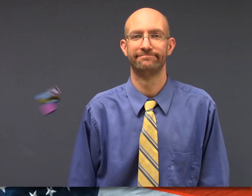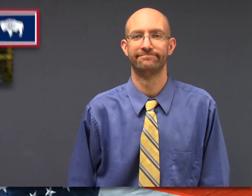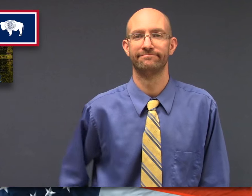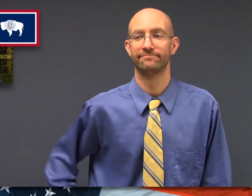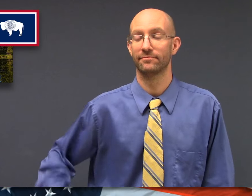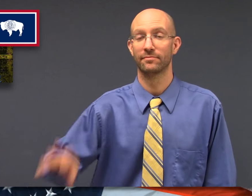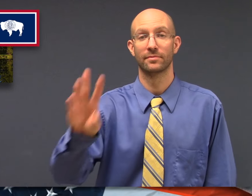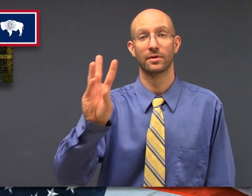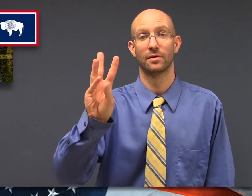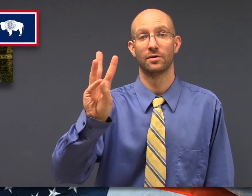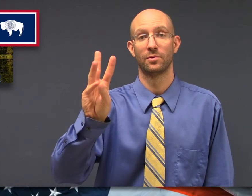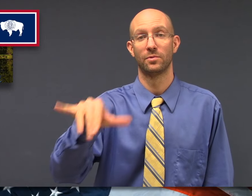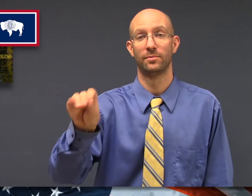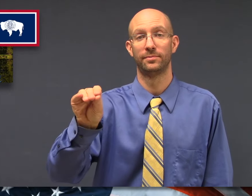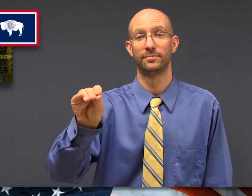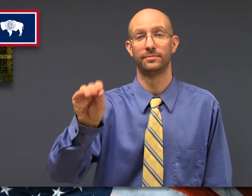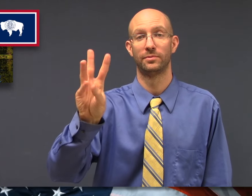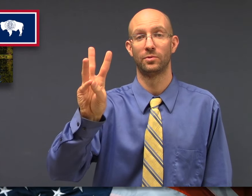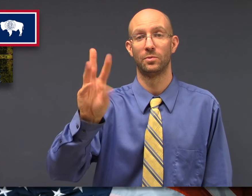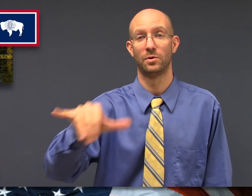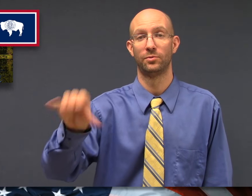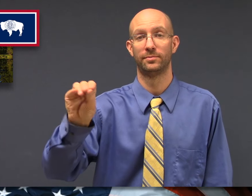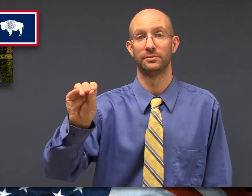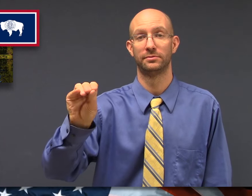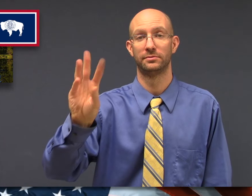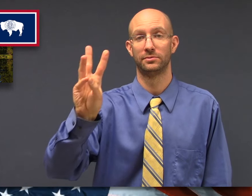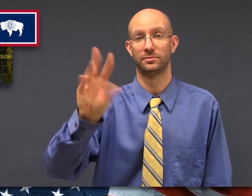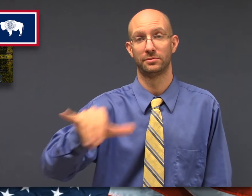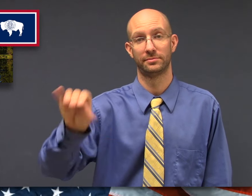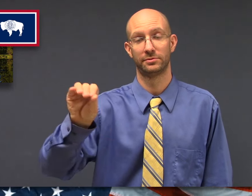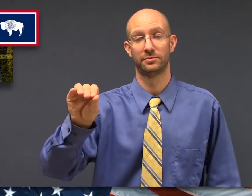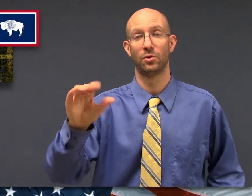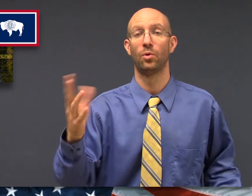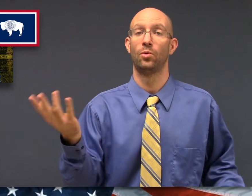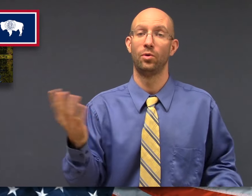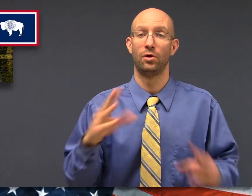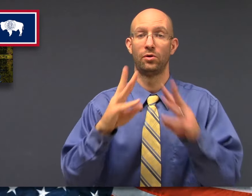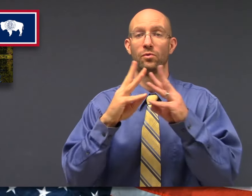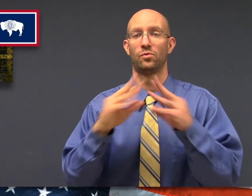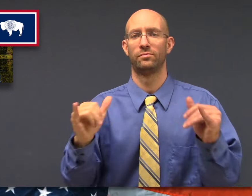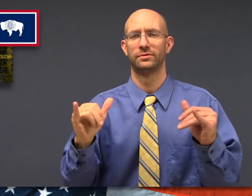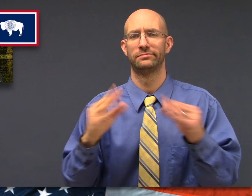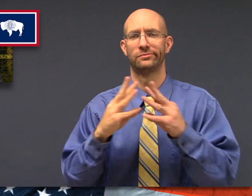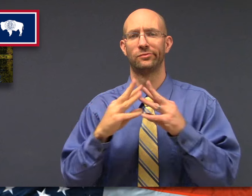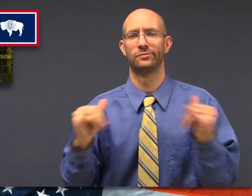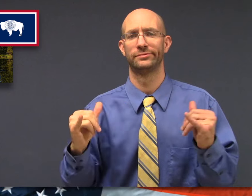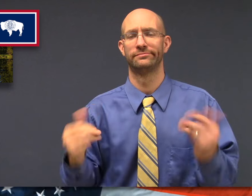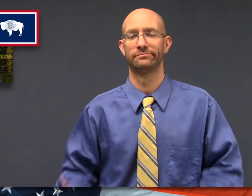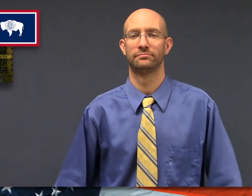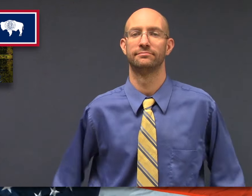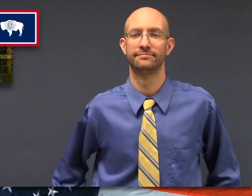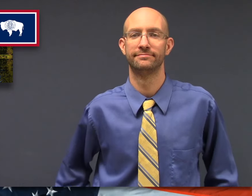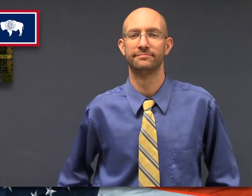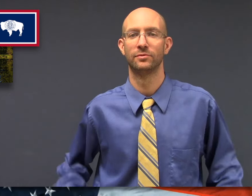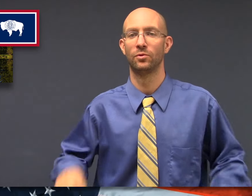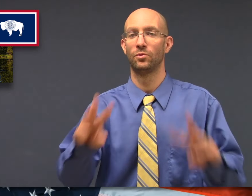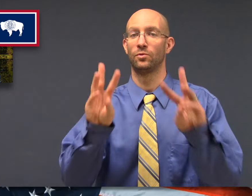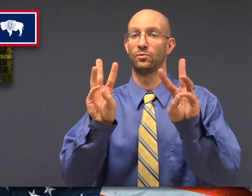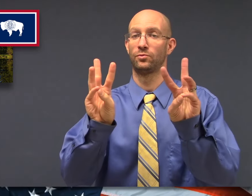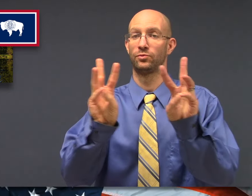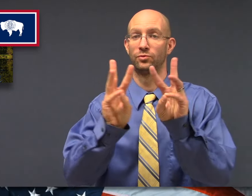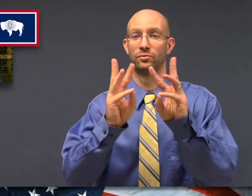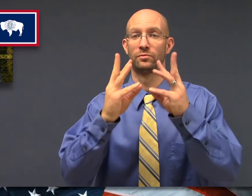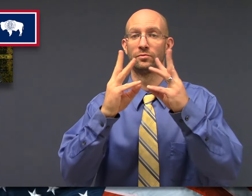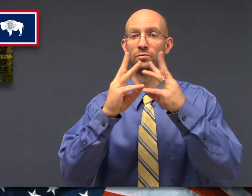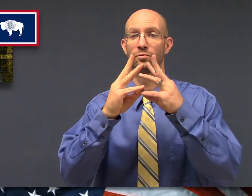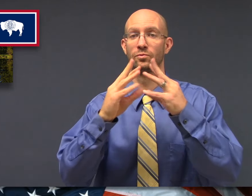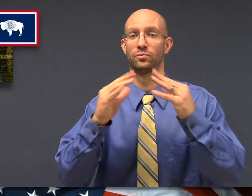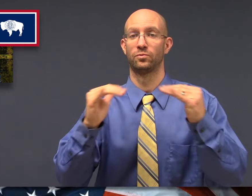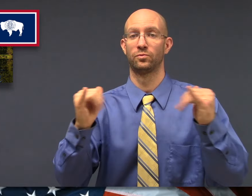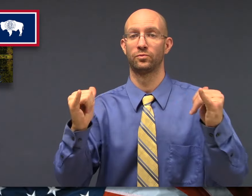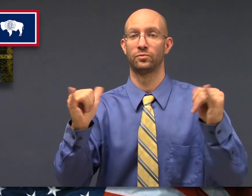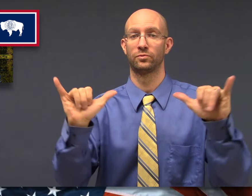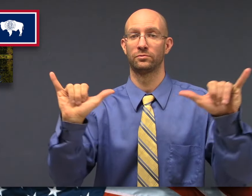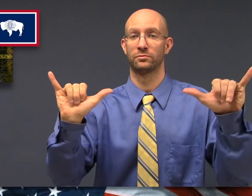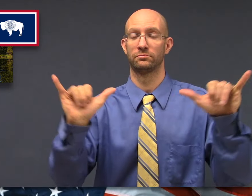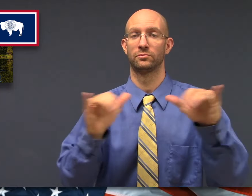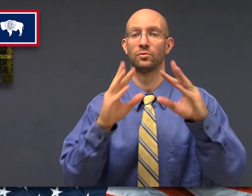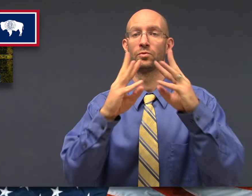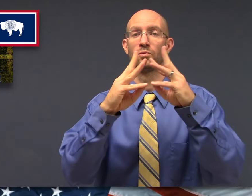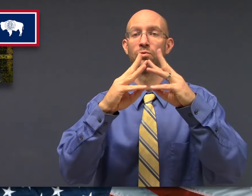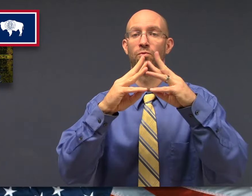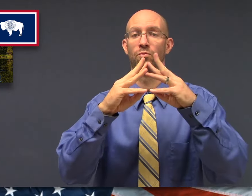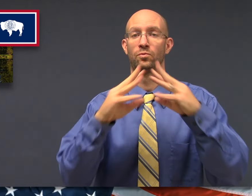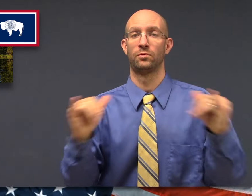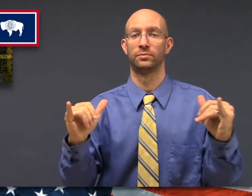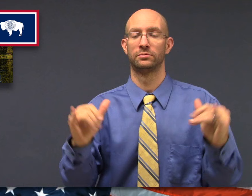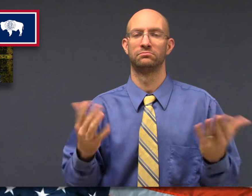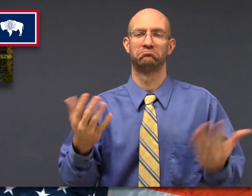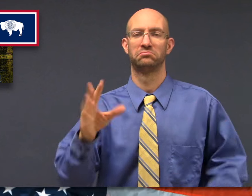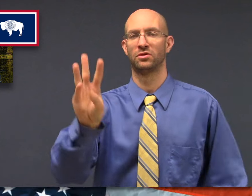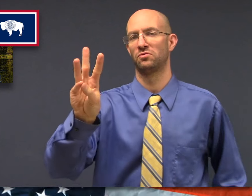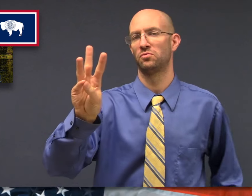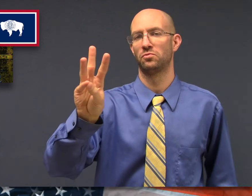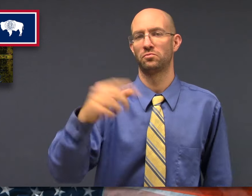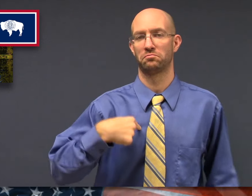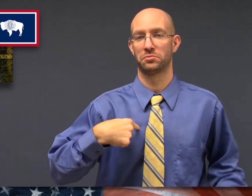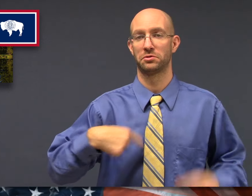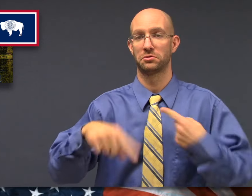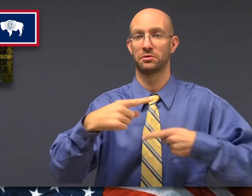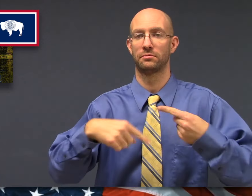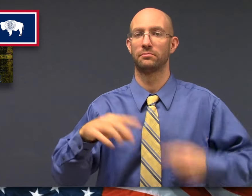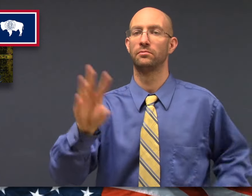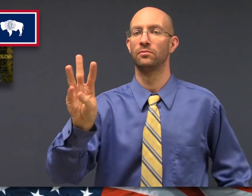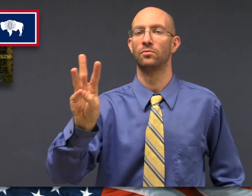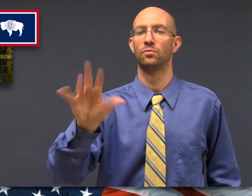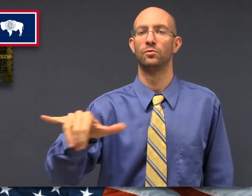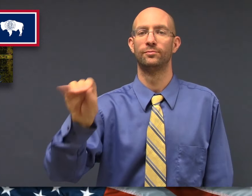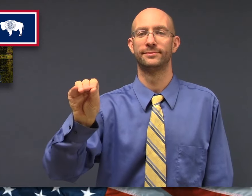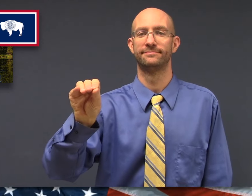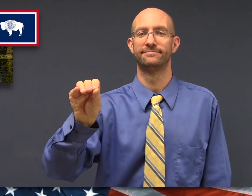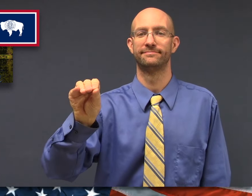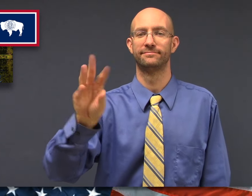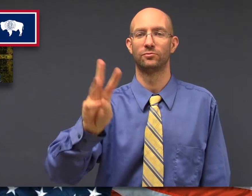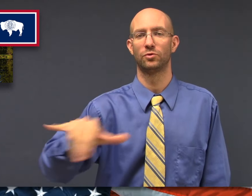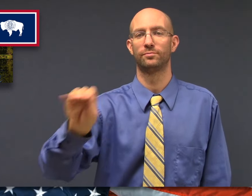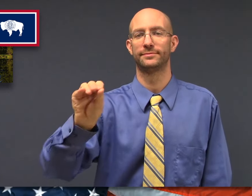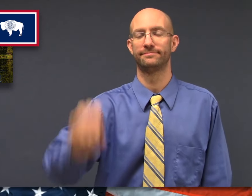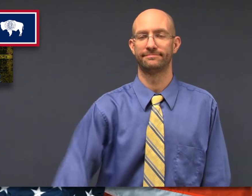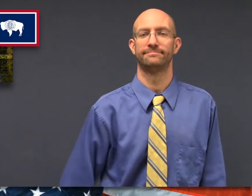fs-WYO or Handshape-W>Y for both hands to show mountain or camping